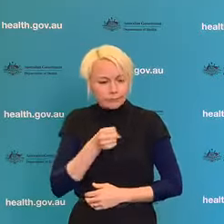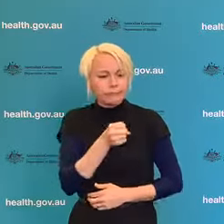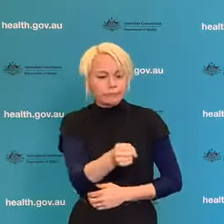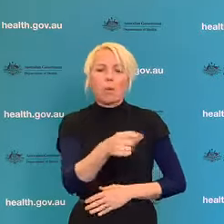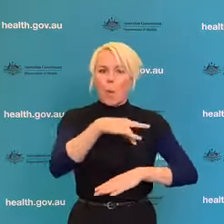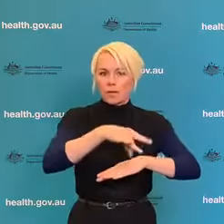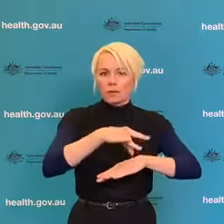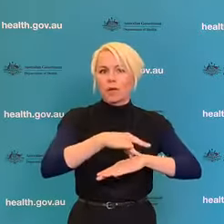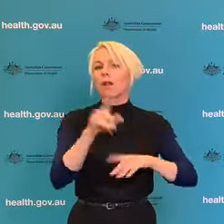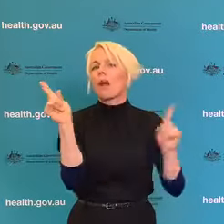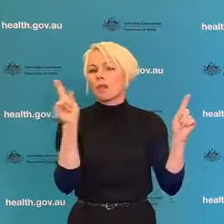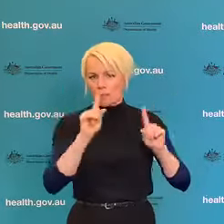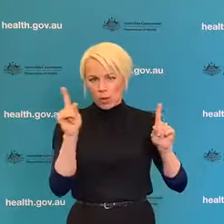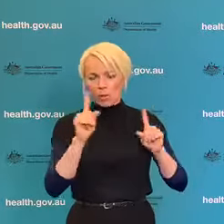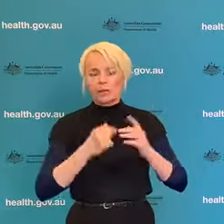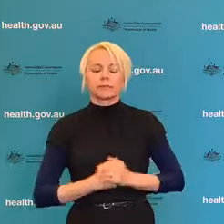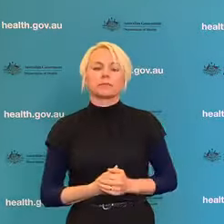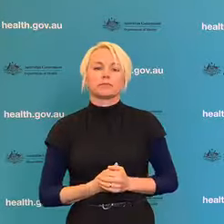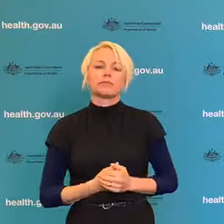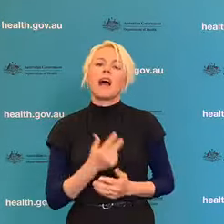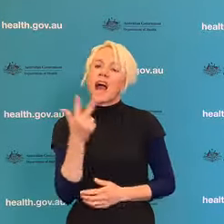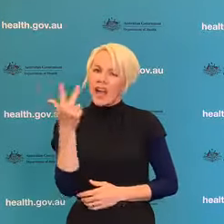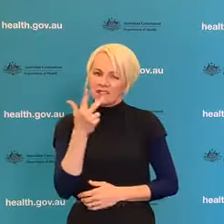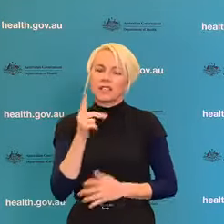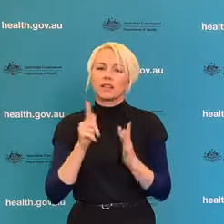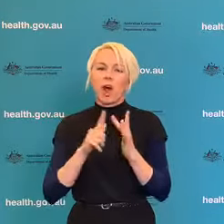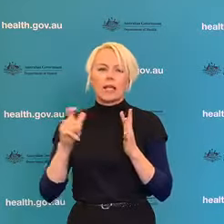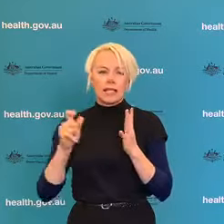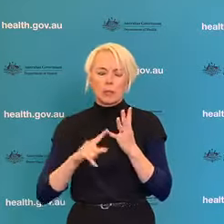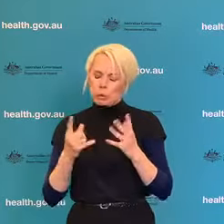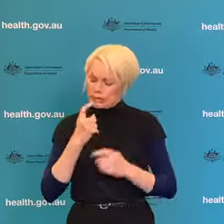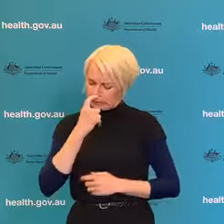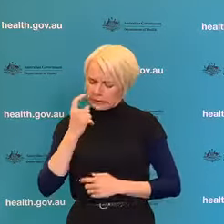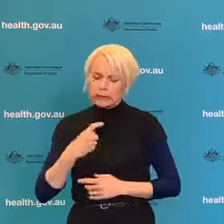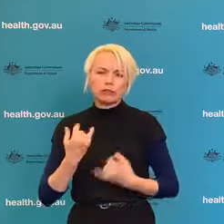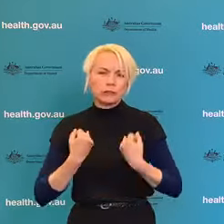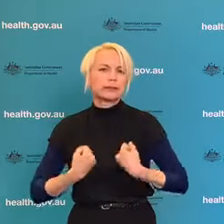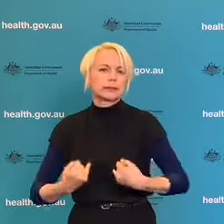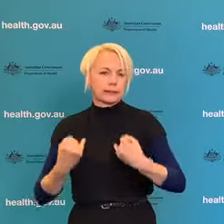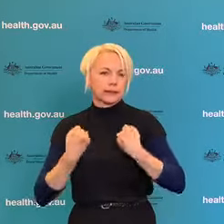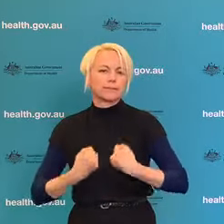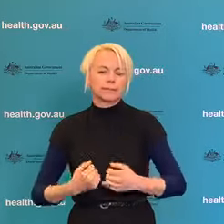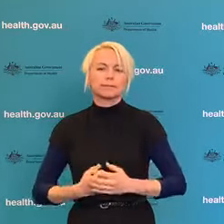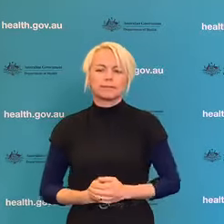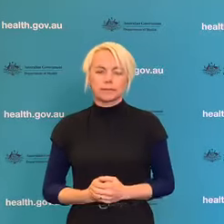18 of those in intensive care. And certainly we have now done more